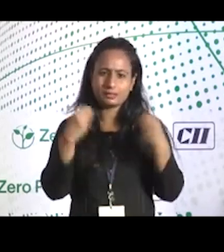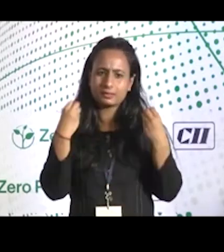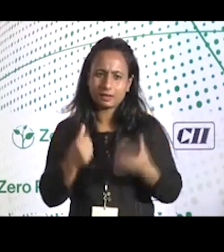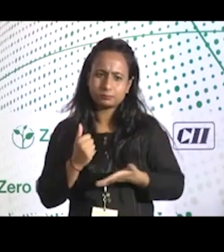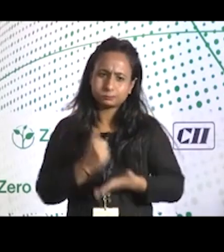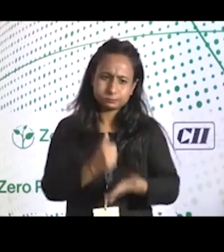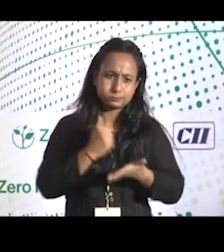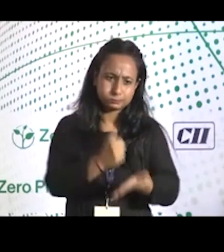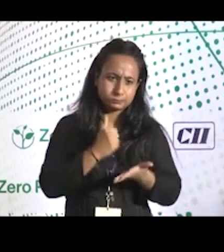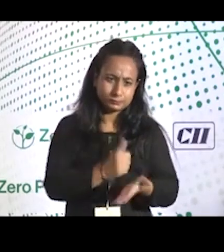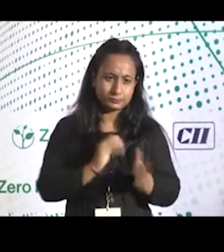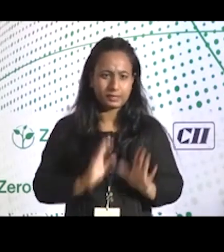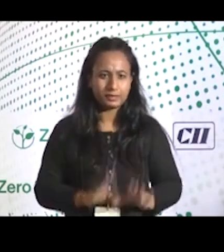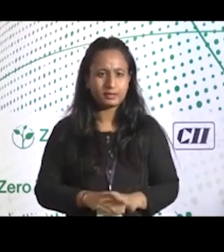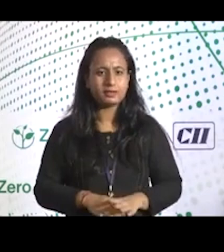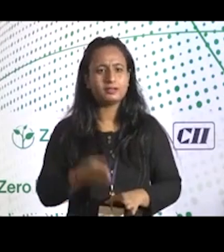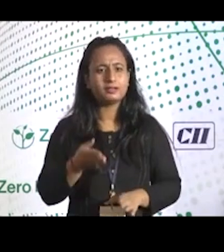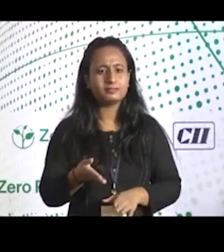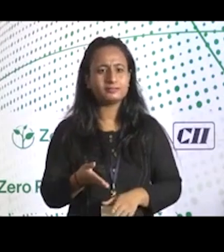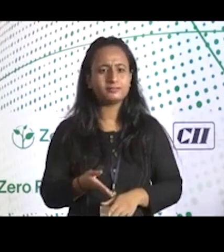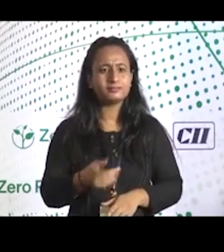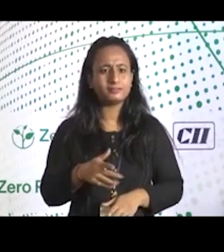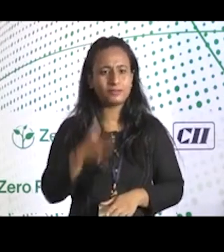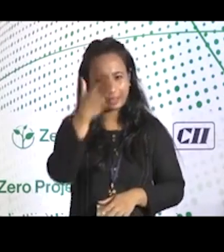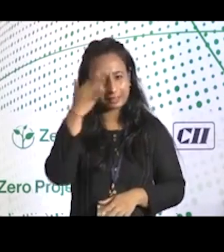then they are very reluctant to invest more in terms of business models.